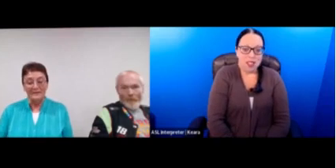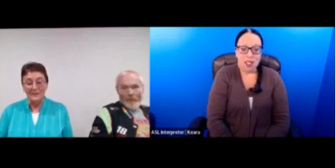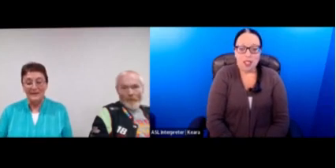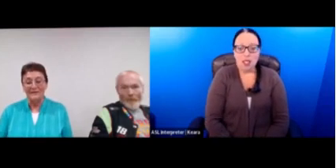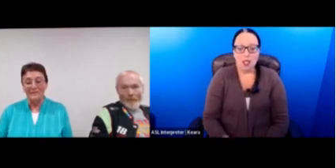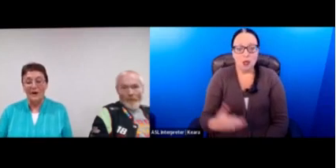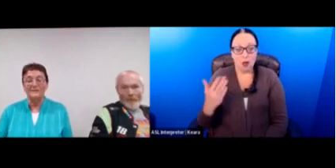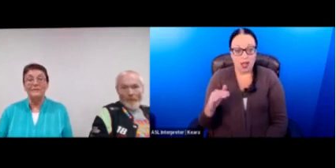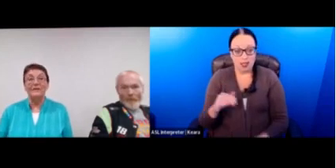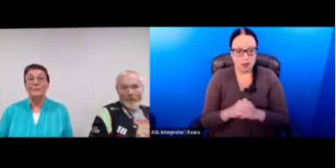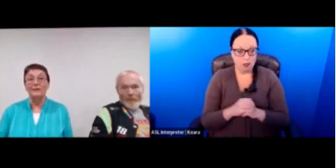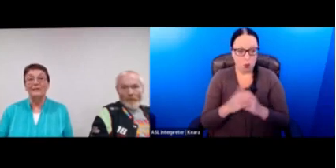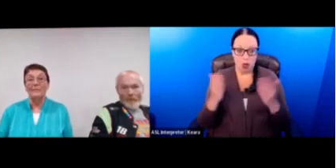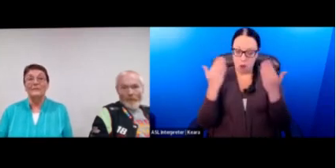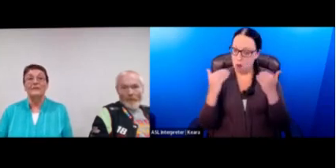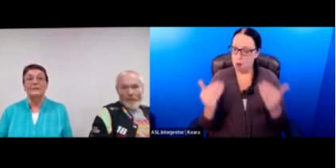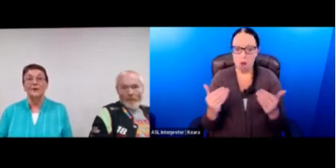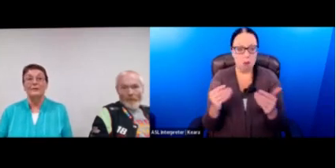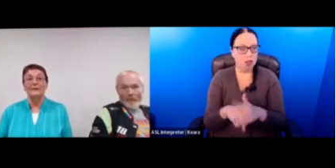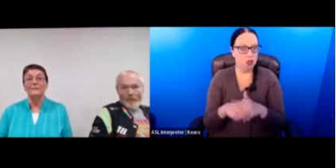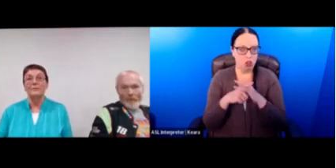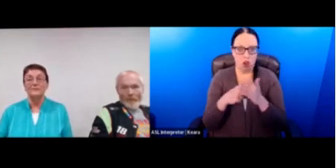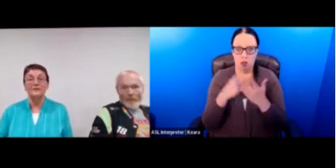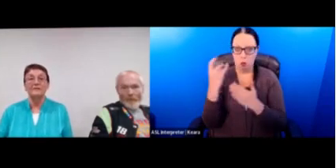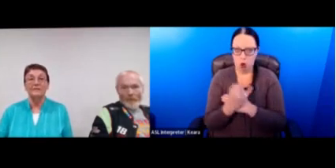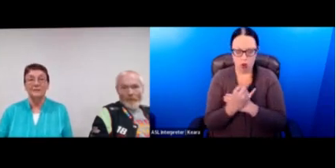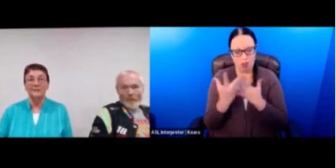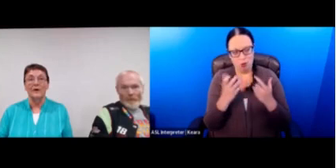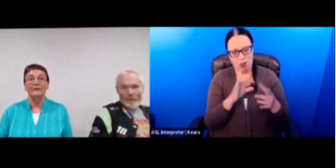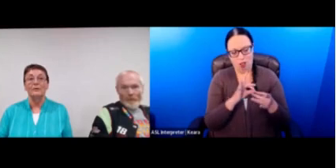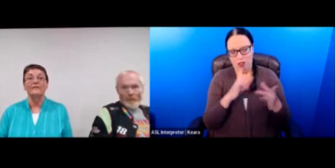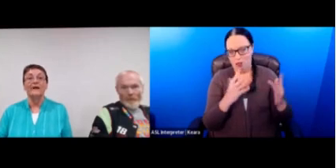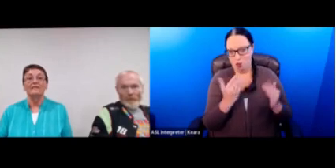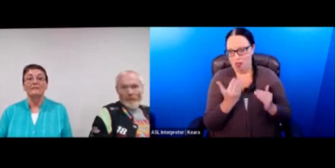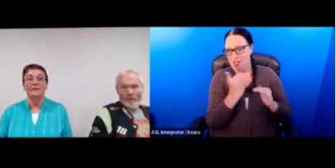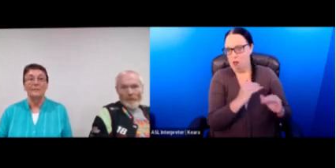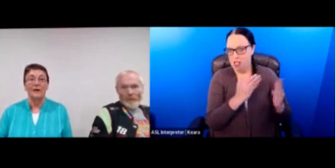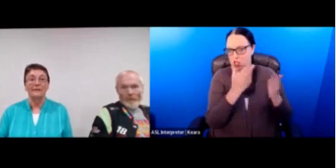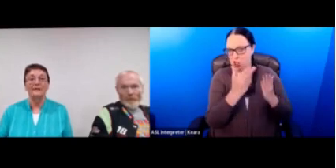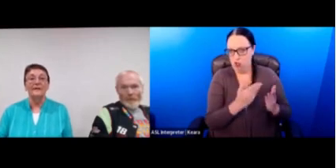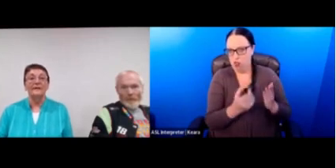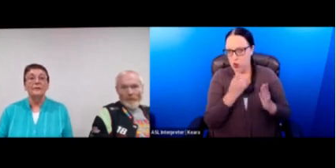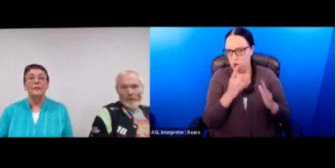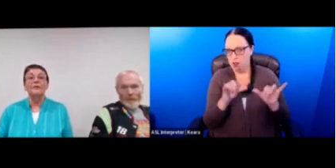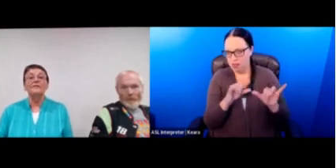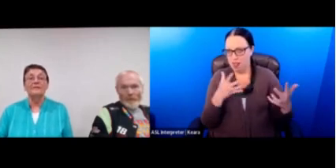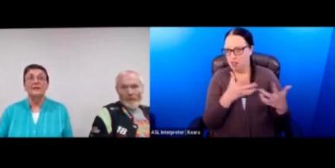jumping into this project because it was an opportunity to break away from a restrictive service model, a one size fits all model, to a person centered